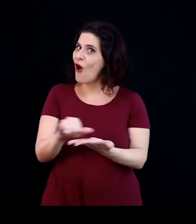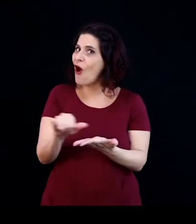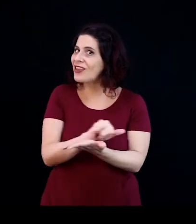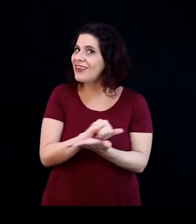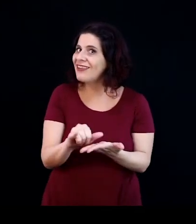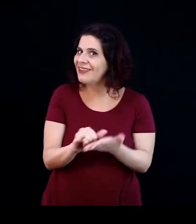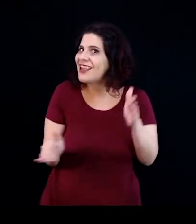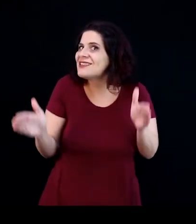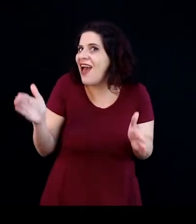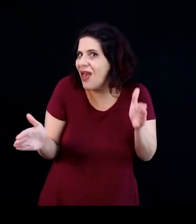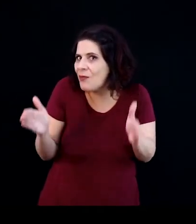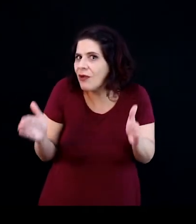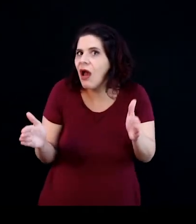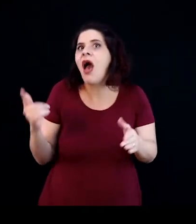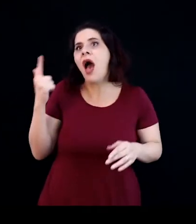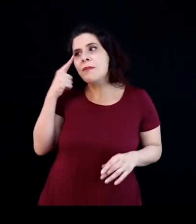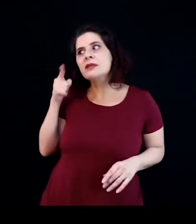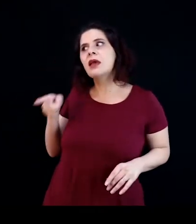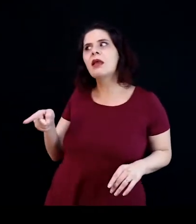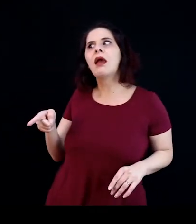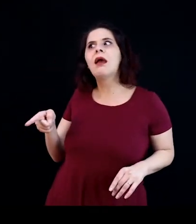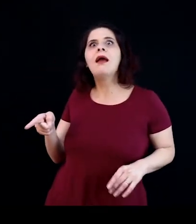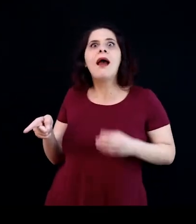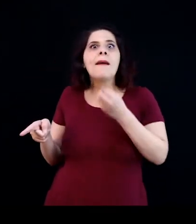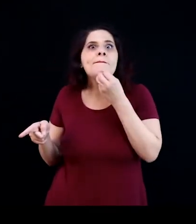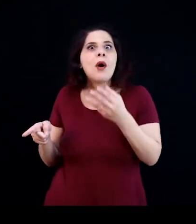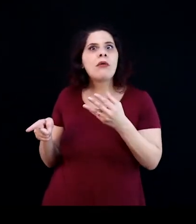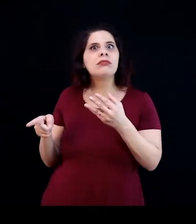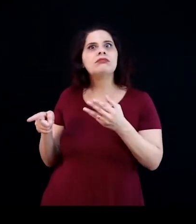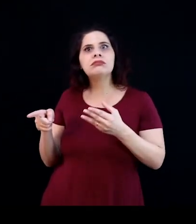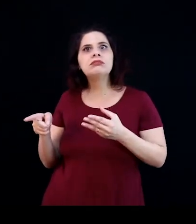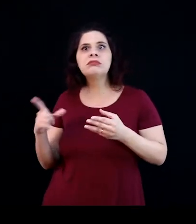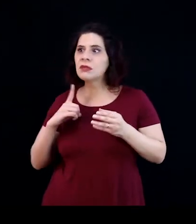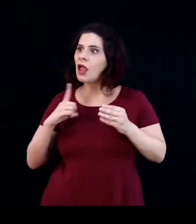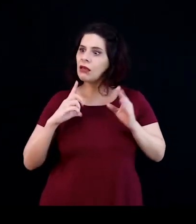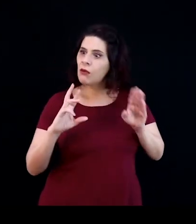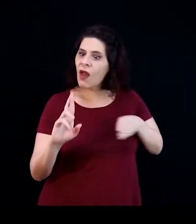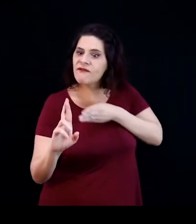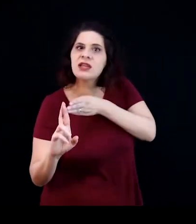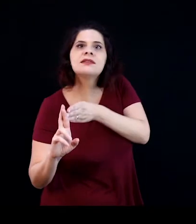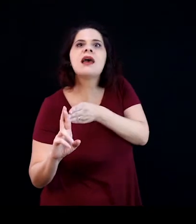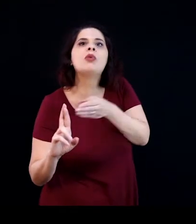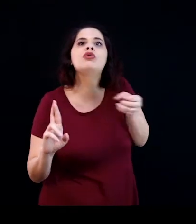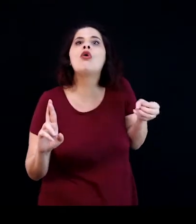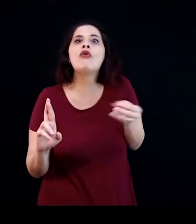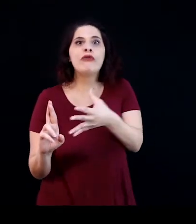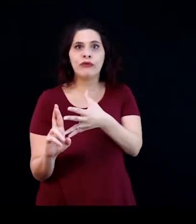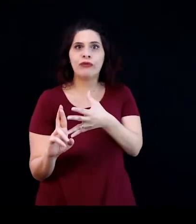And I thought it would also be full of potential, the work with the references,